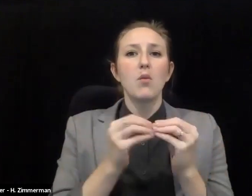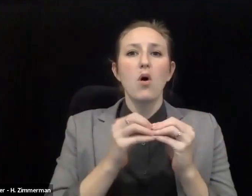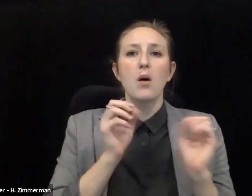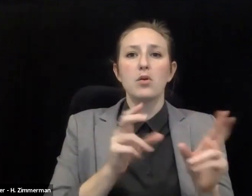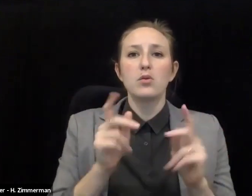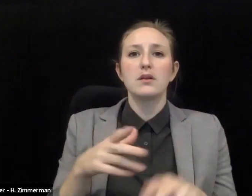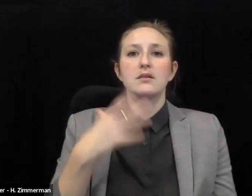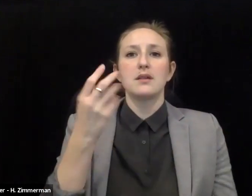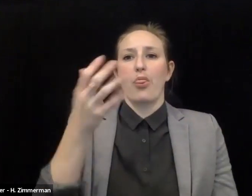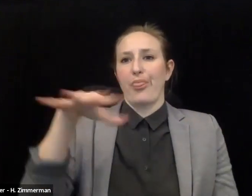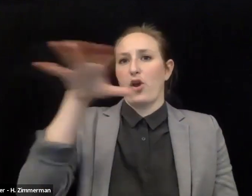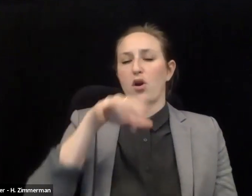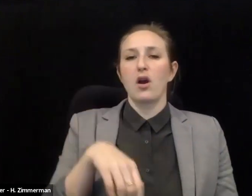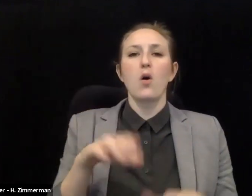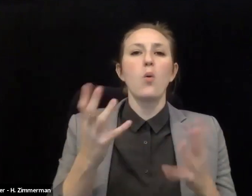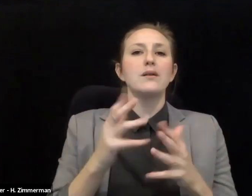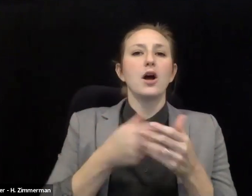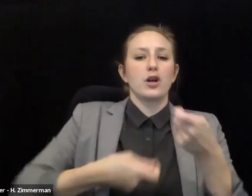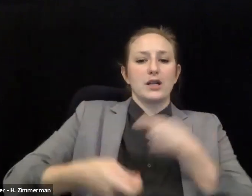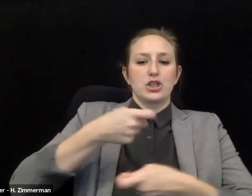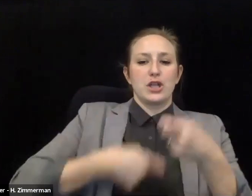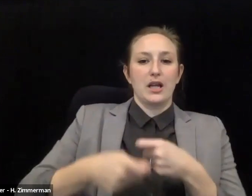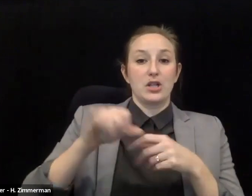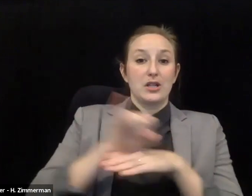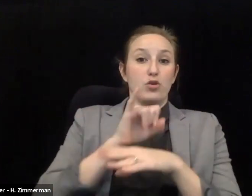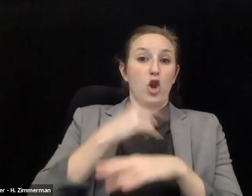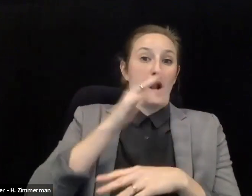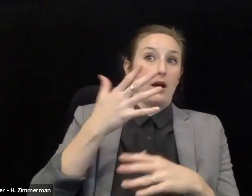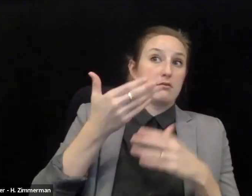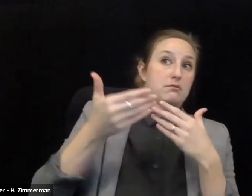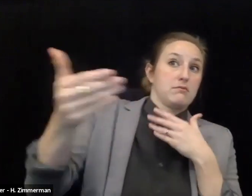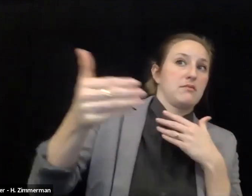exchange industry look like in five years. Now that we've had this opportunity to